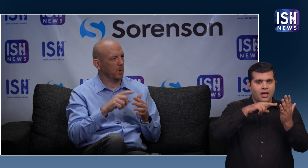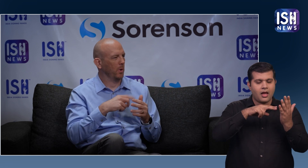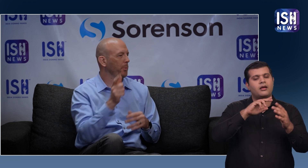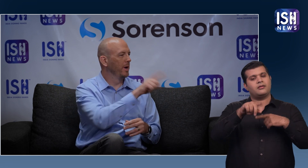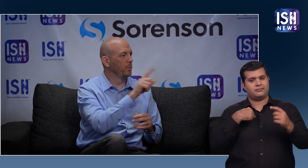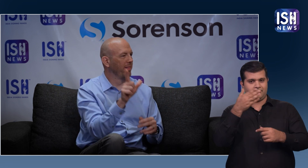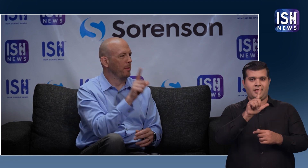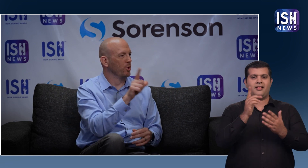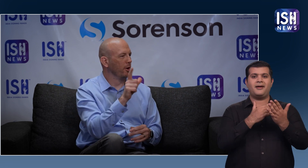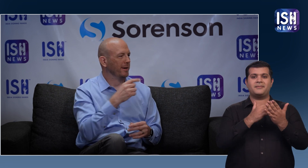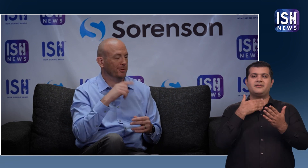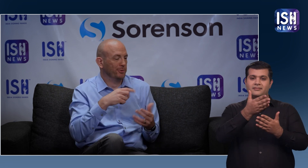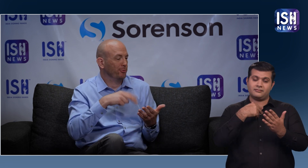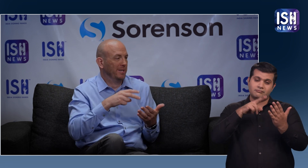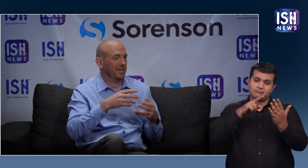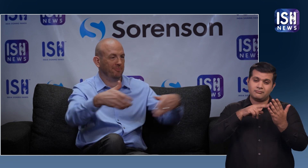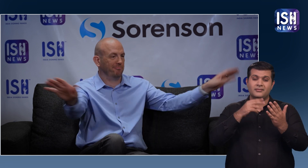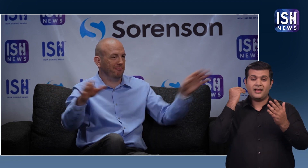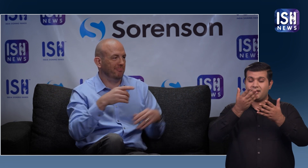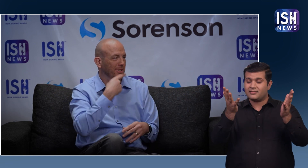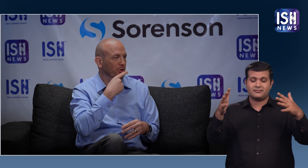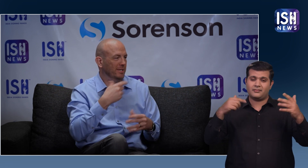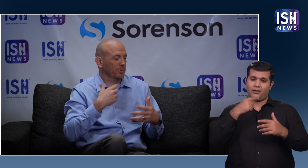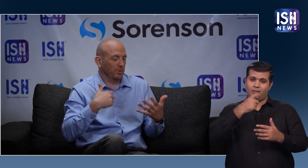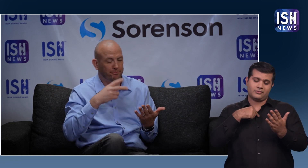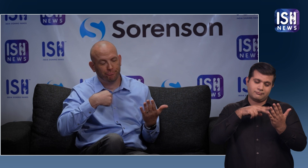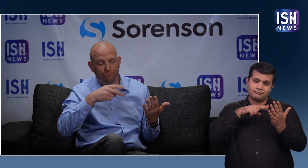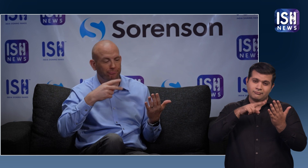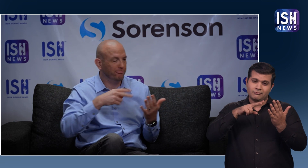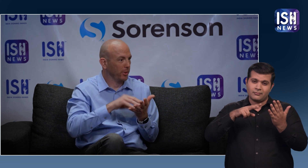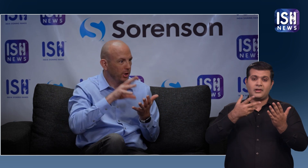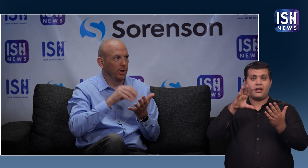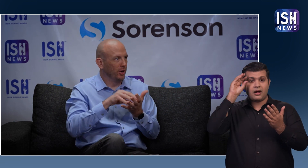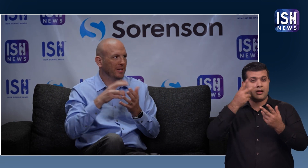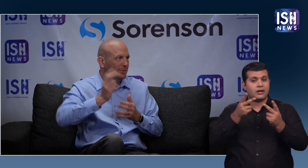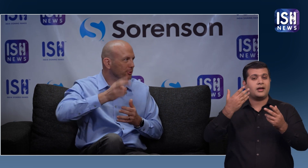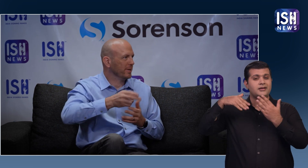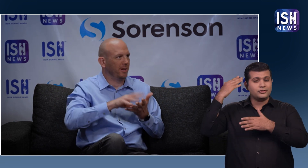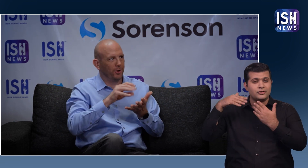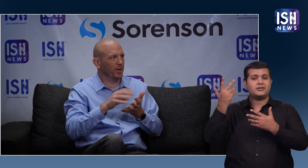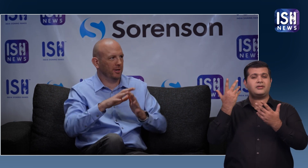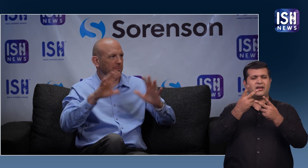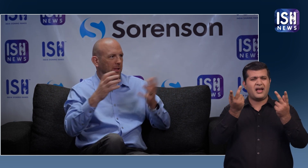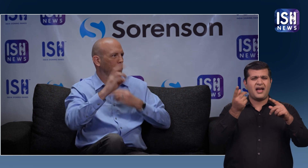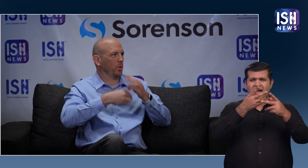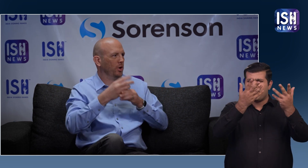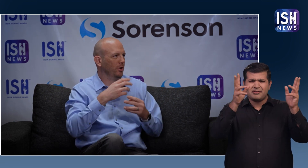I would go to the library. There were so many hearing individuals there, but would keep reading, learning history, it was a big world!